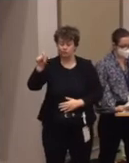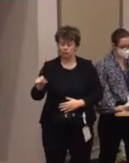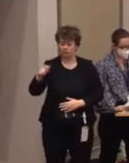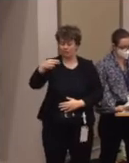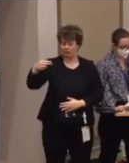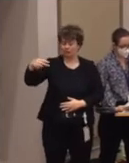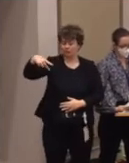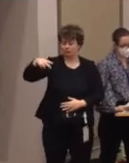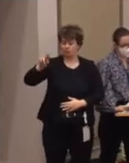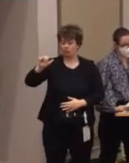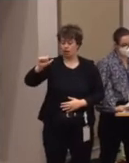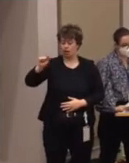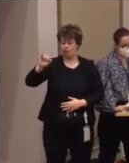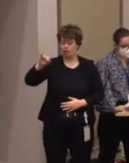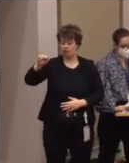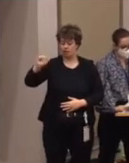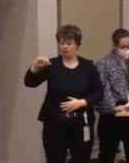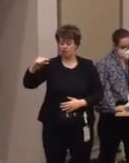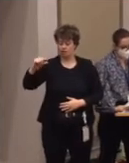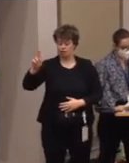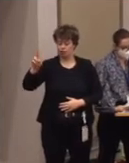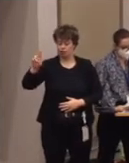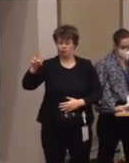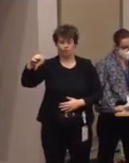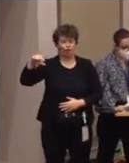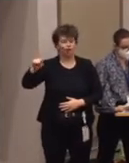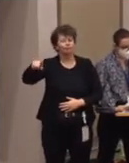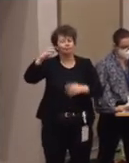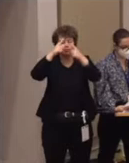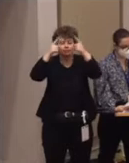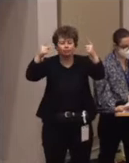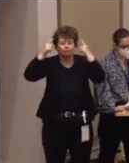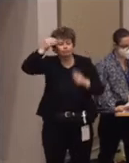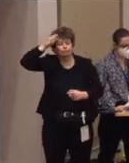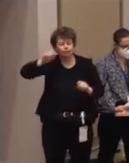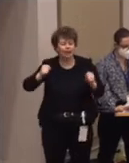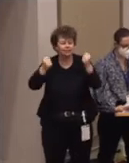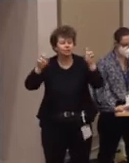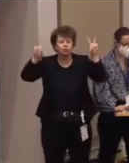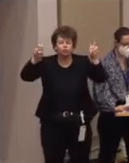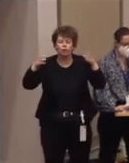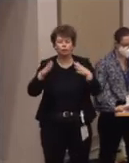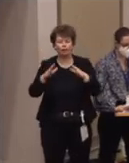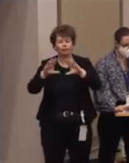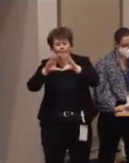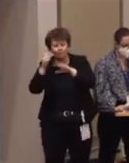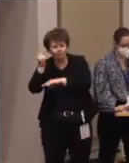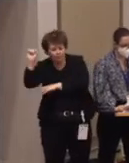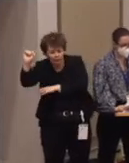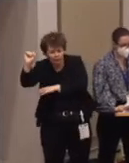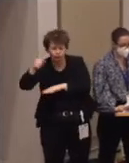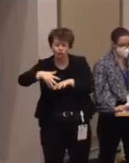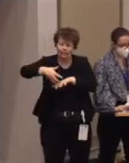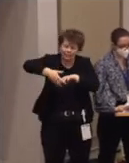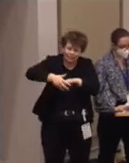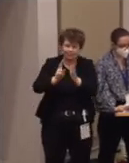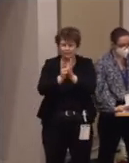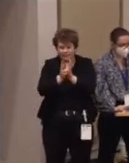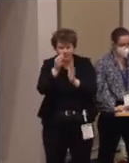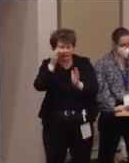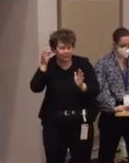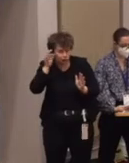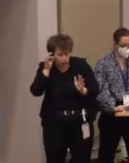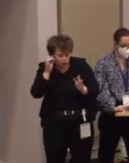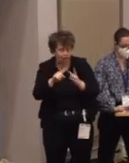Pratima Gurung, an academic activist from Nepal. She is a perfect speaker for this morning's